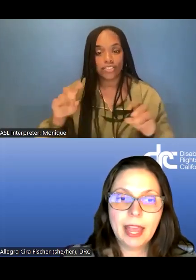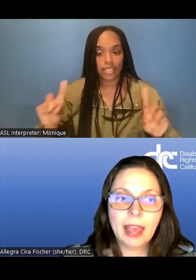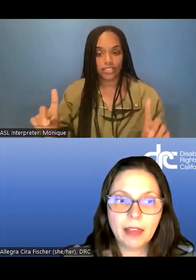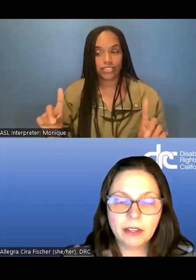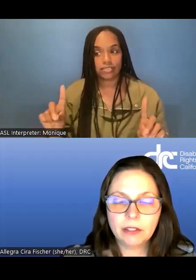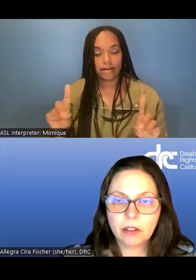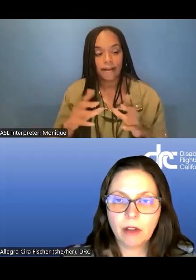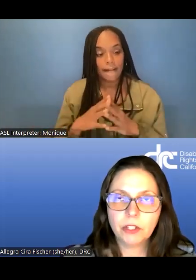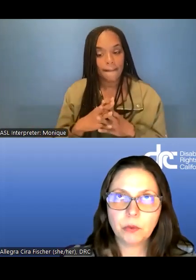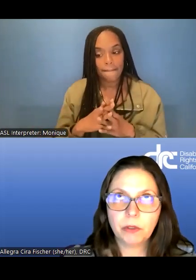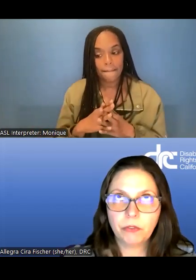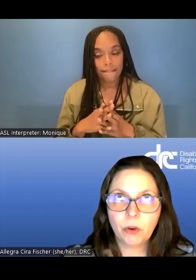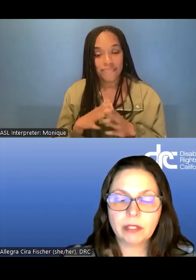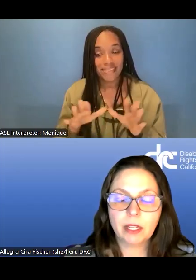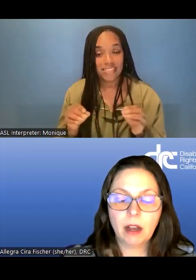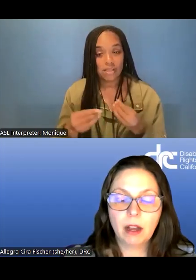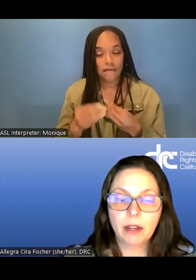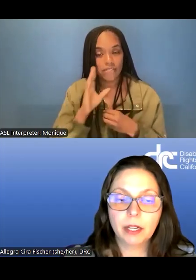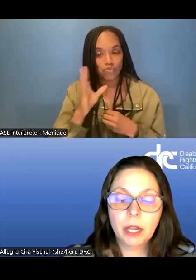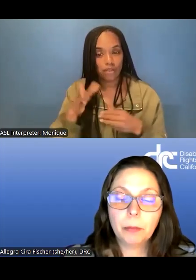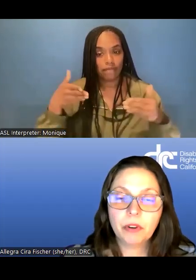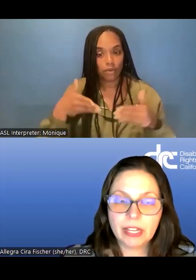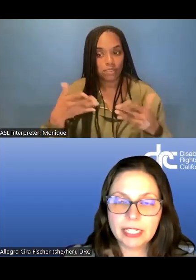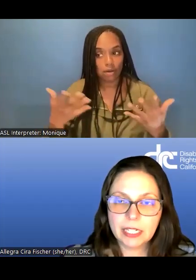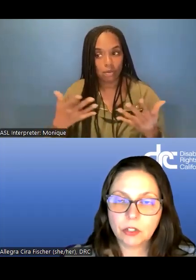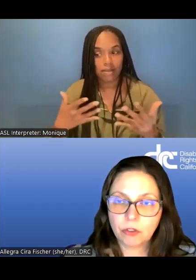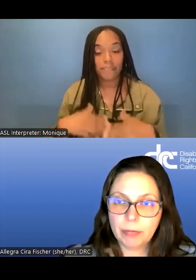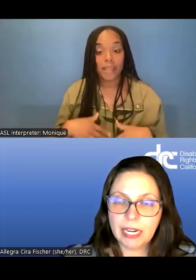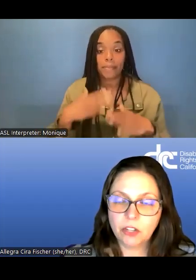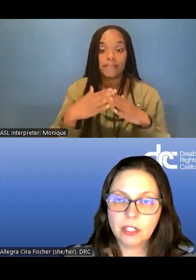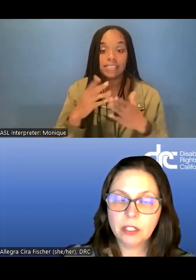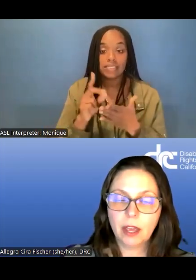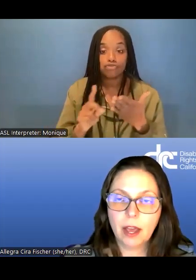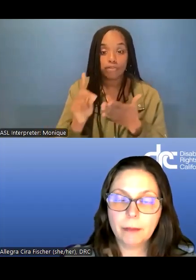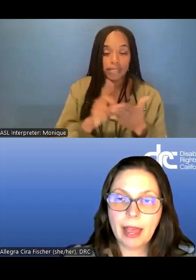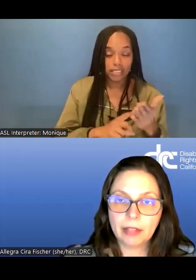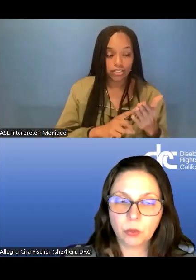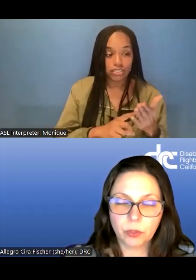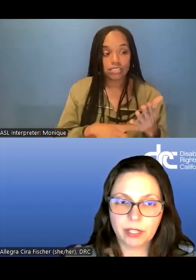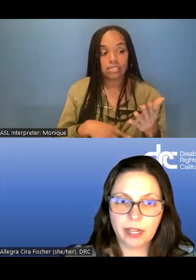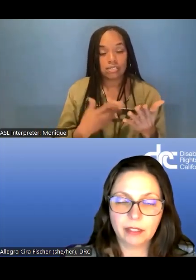And this office will be focusing on preventing discrimination, at school sites.